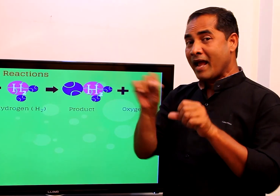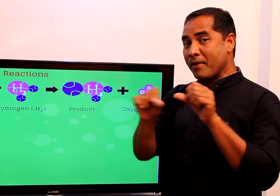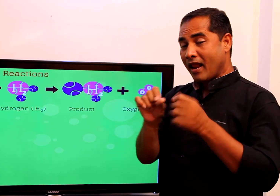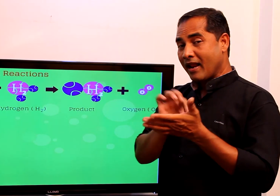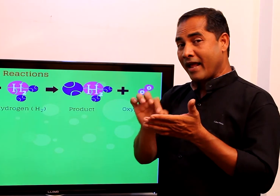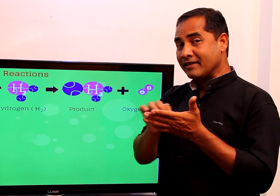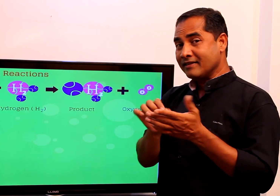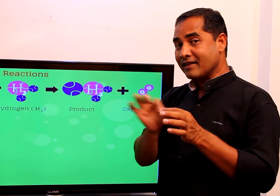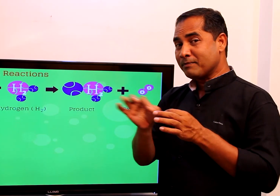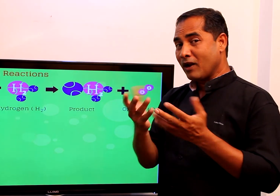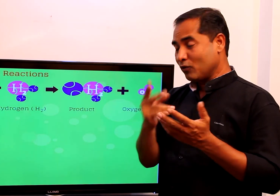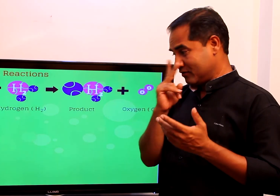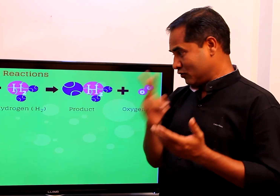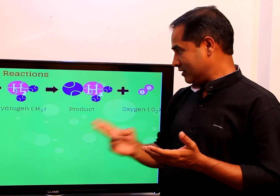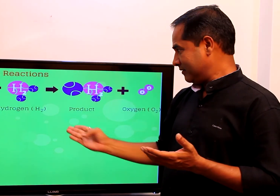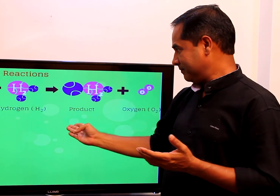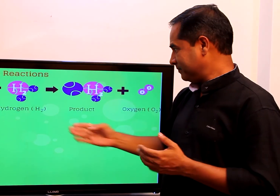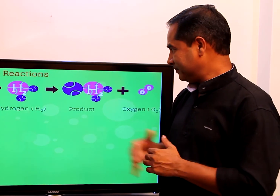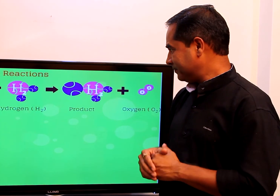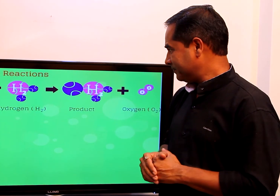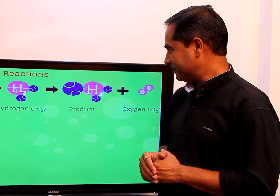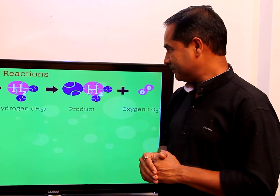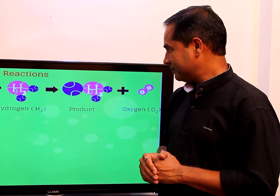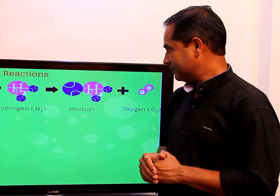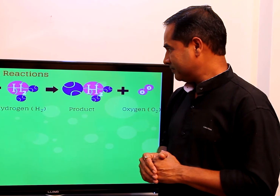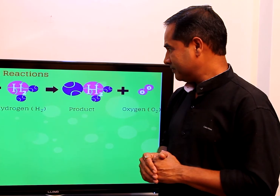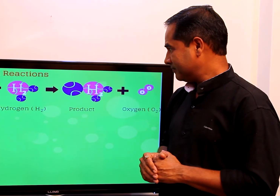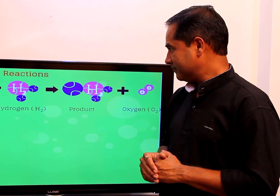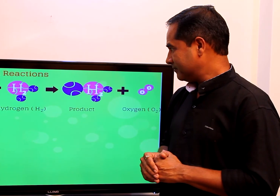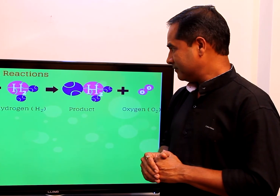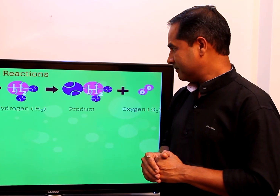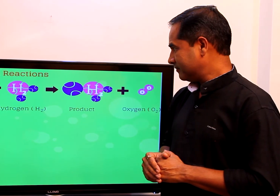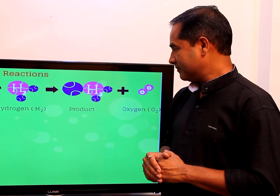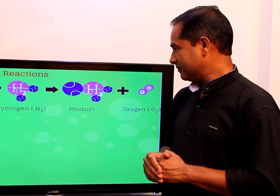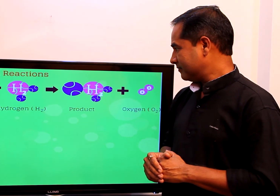Let's see an example.